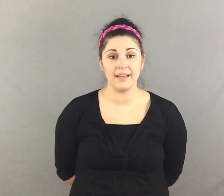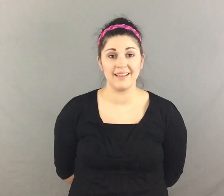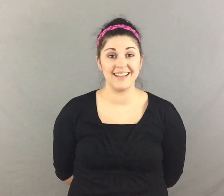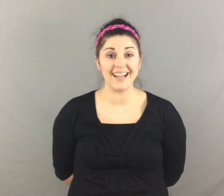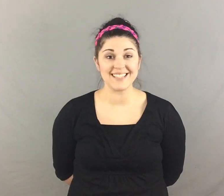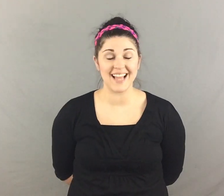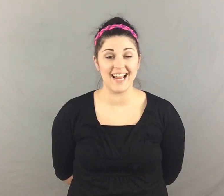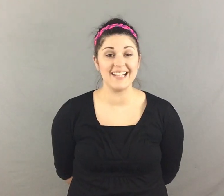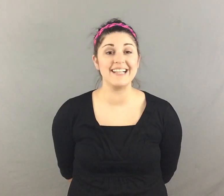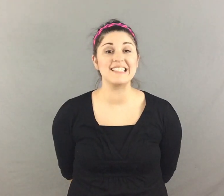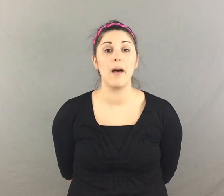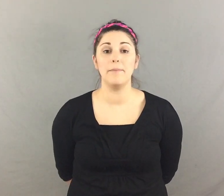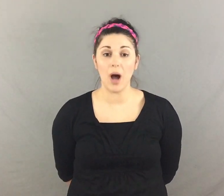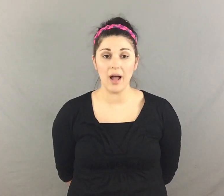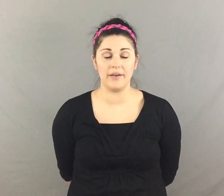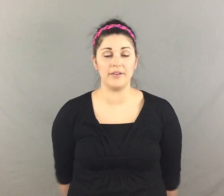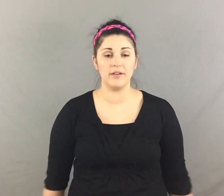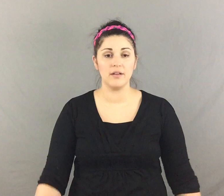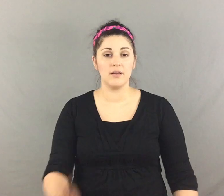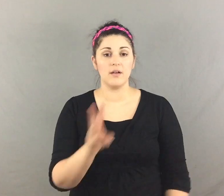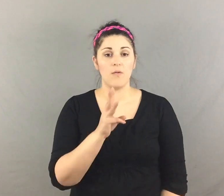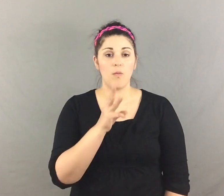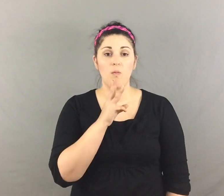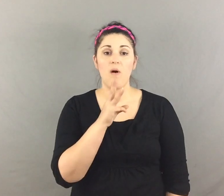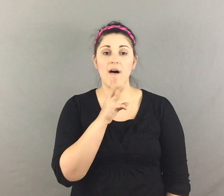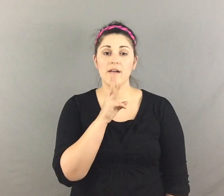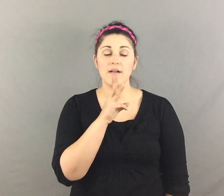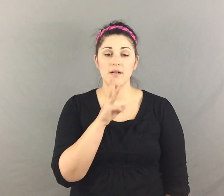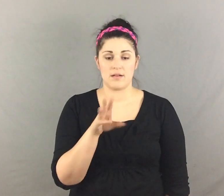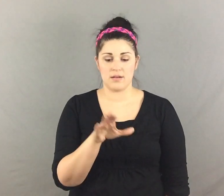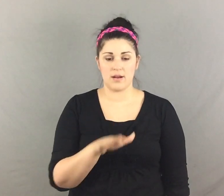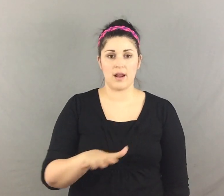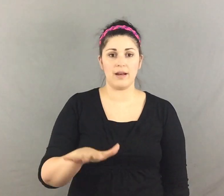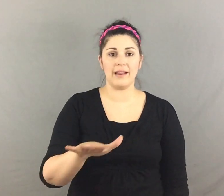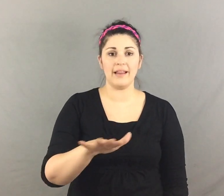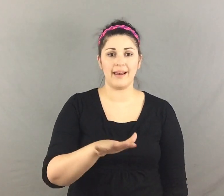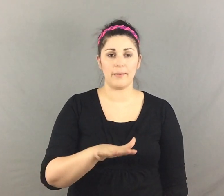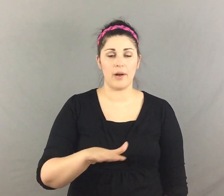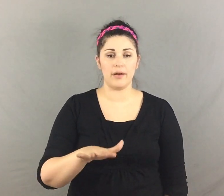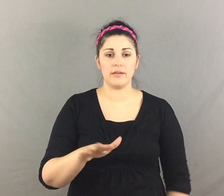Hmm. The next sign is pond water and a little pond lake was bad on the smaller one.